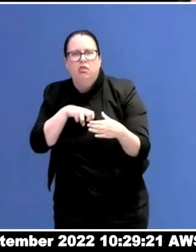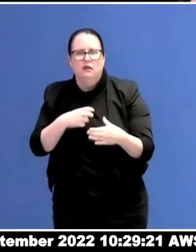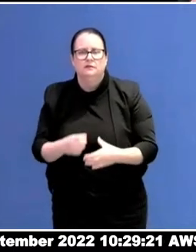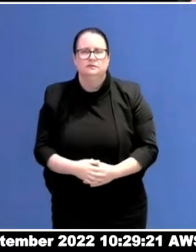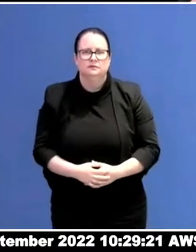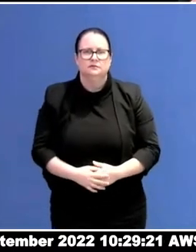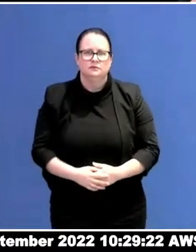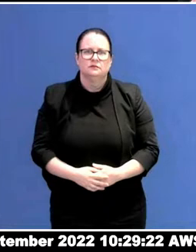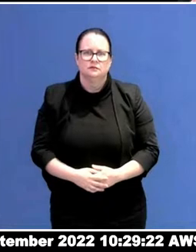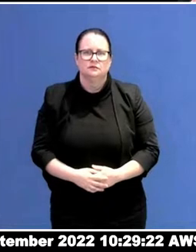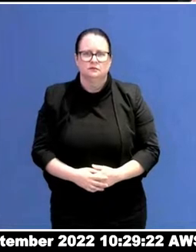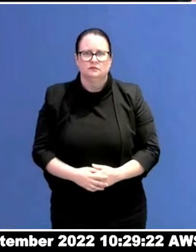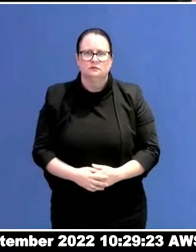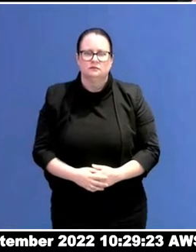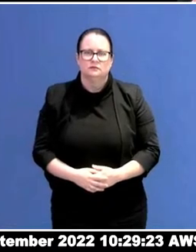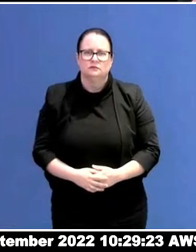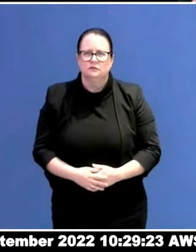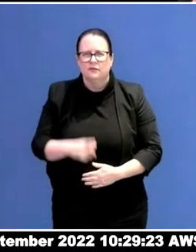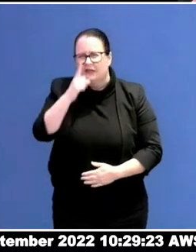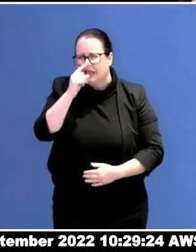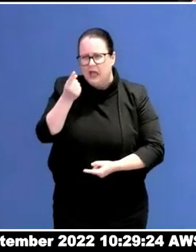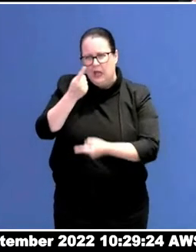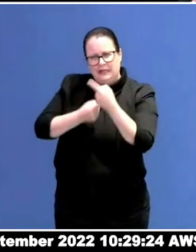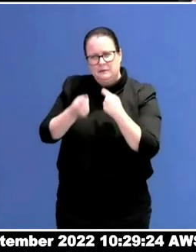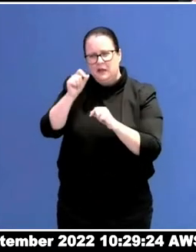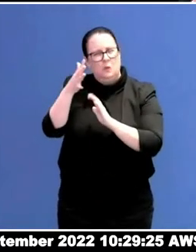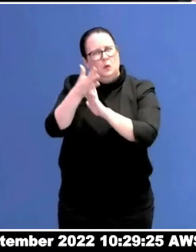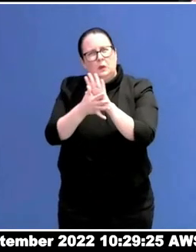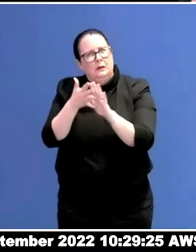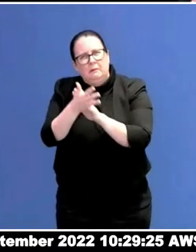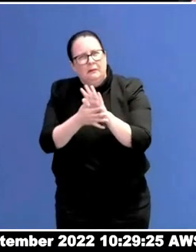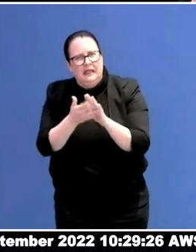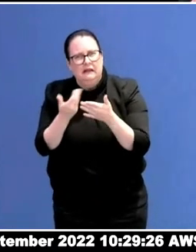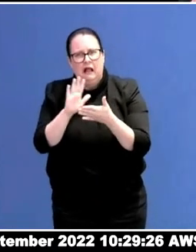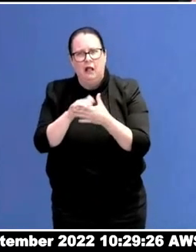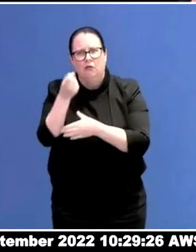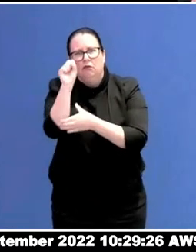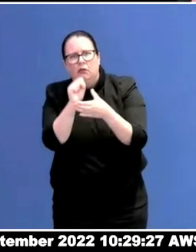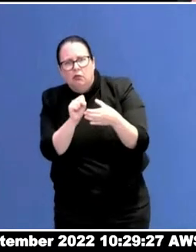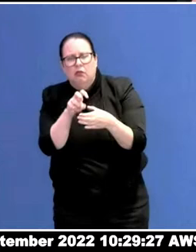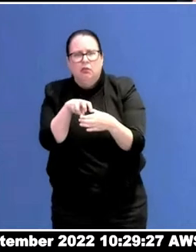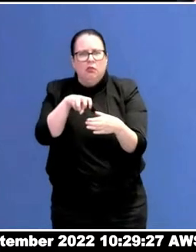Yes. MR GRIFFIN: Can you give us some examples of that behaviour, how it was different from when he went into the centre?